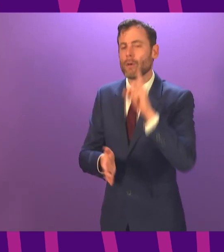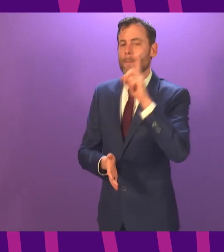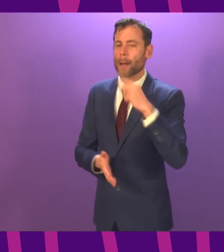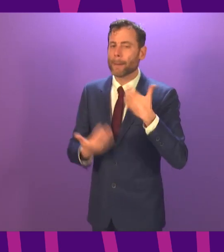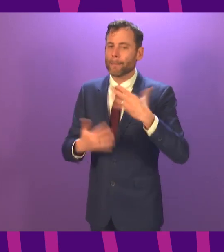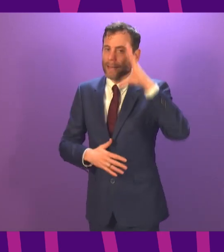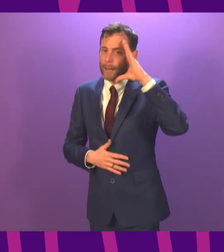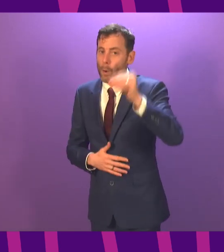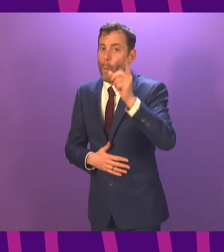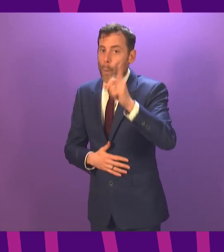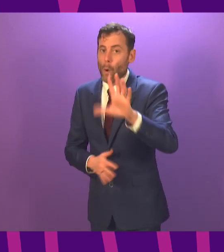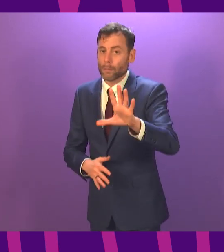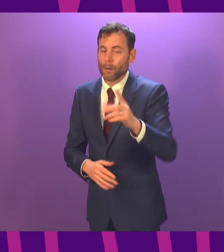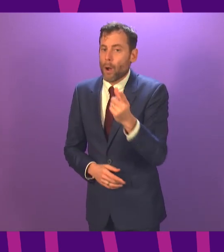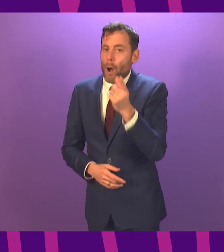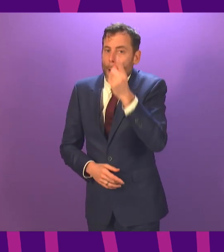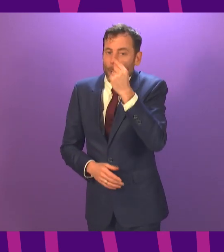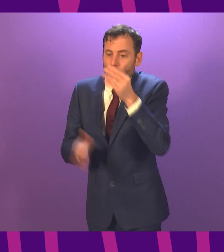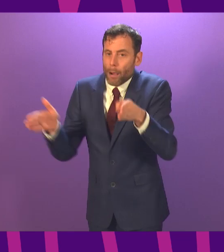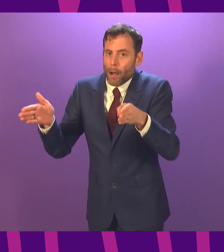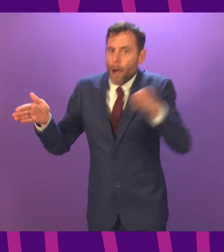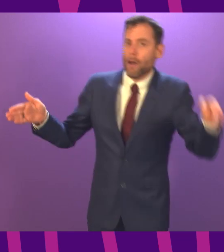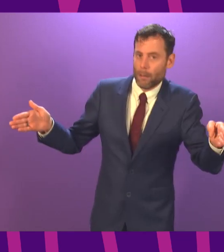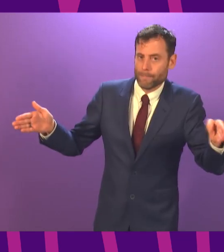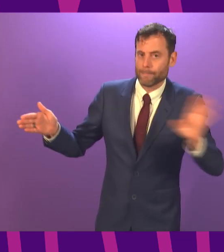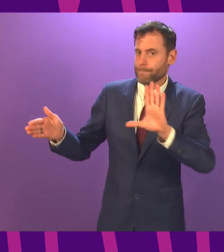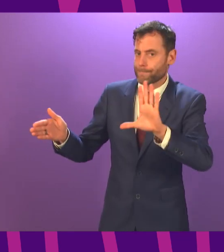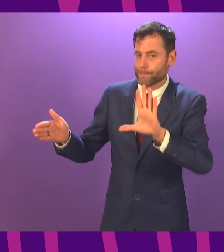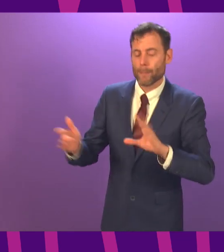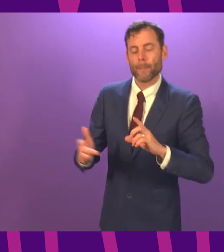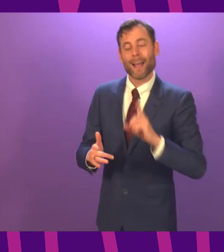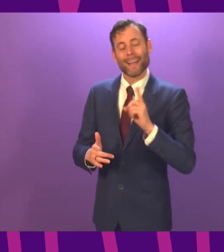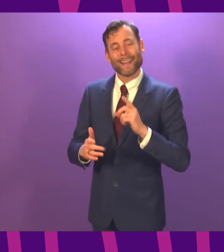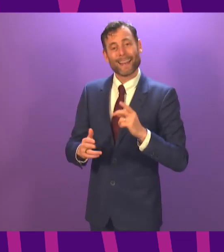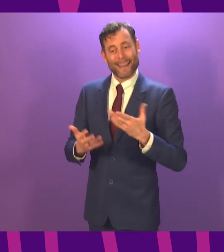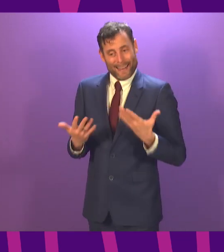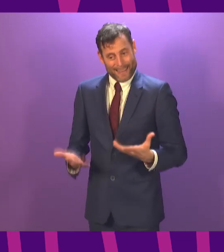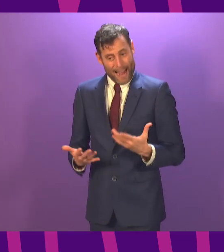must keep that under review. In any period in which blended learning is necessary—whether